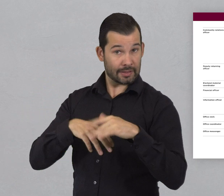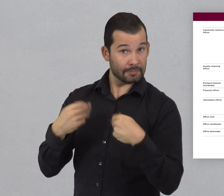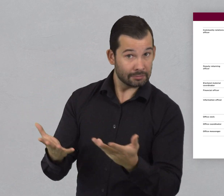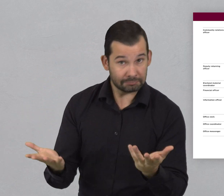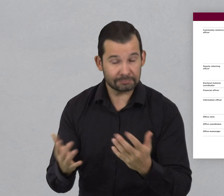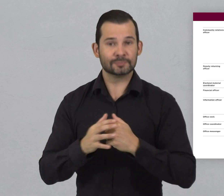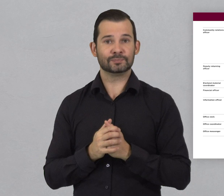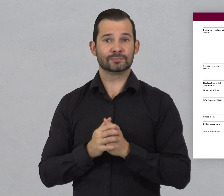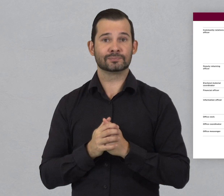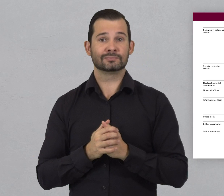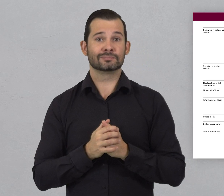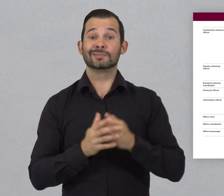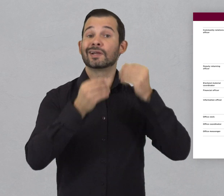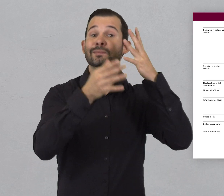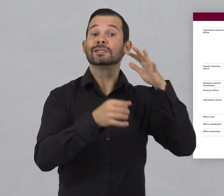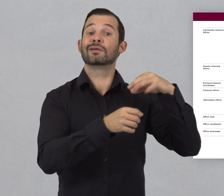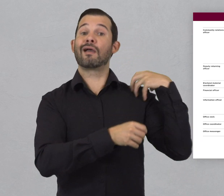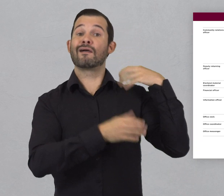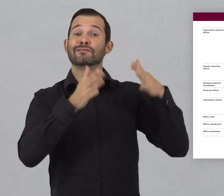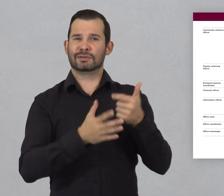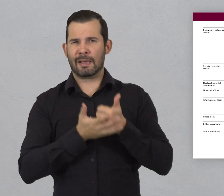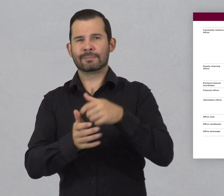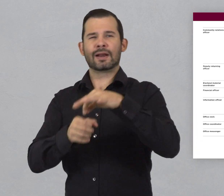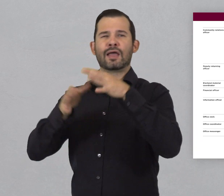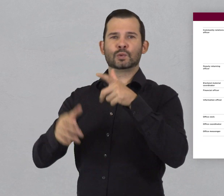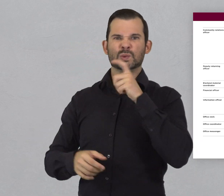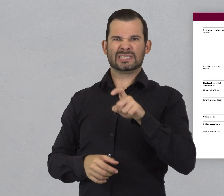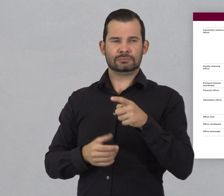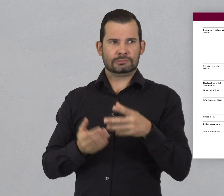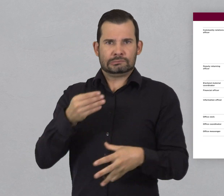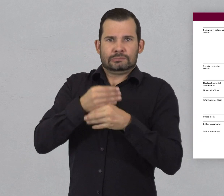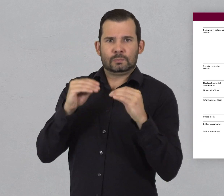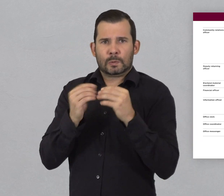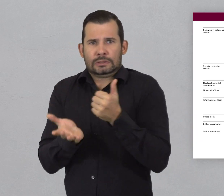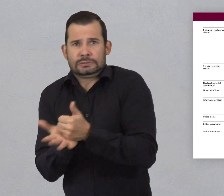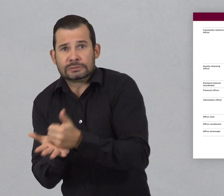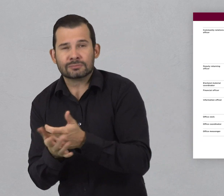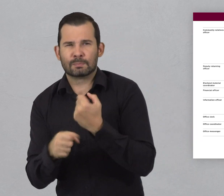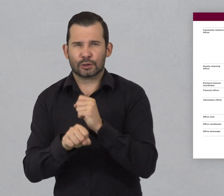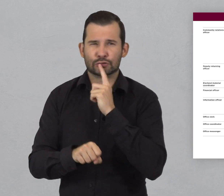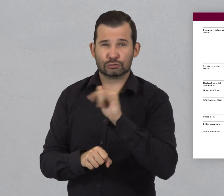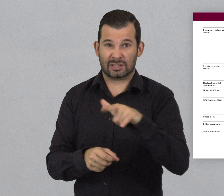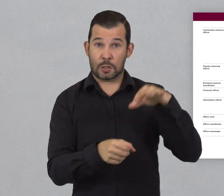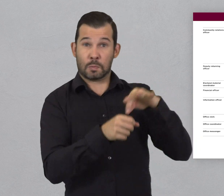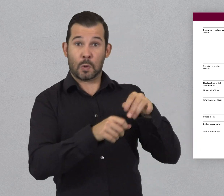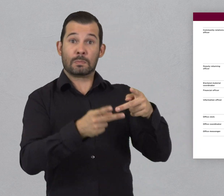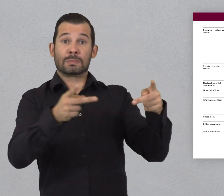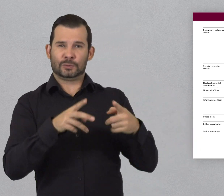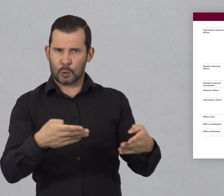card and ID available. The IO helps electors who need extra assistance, makes sure that the